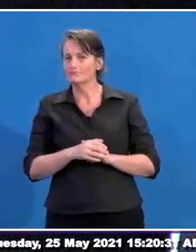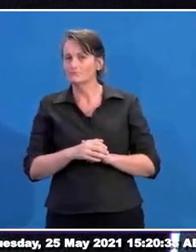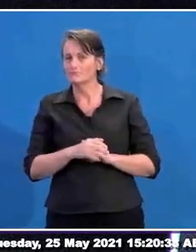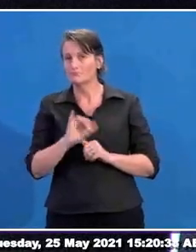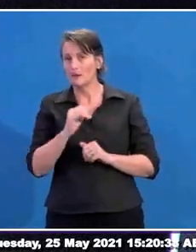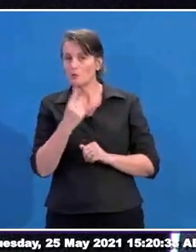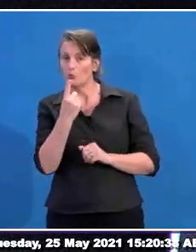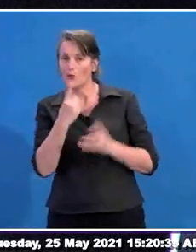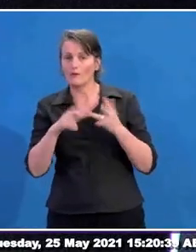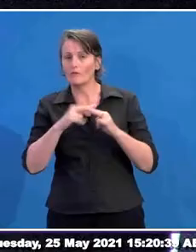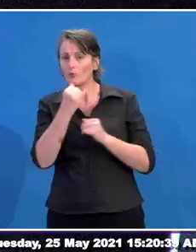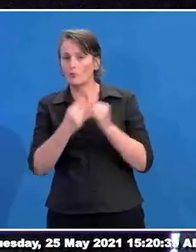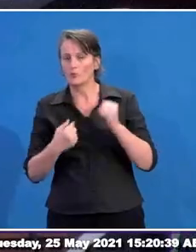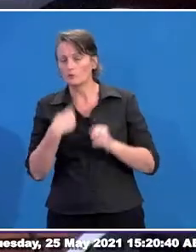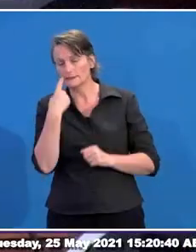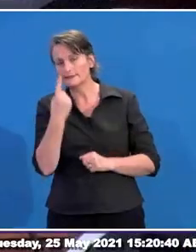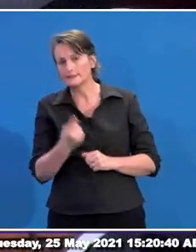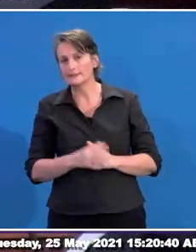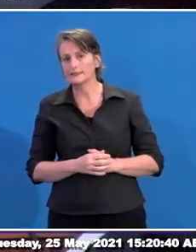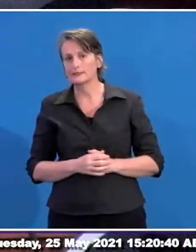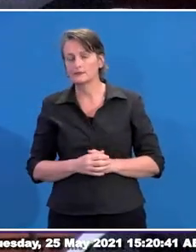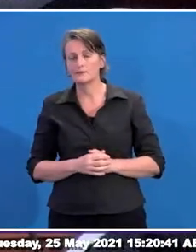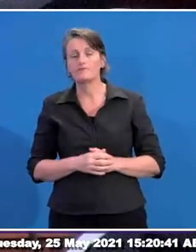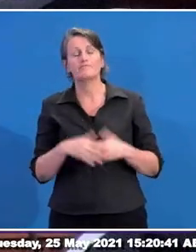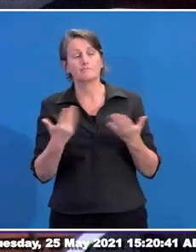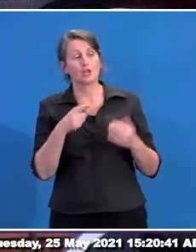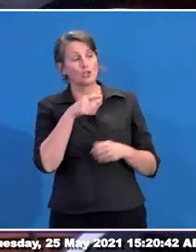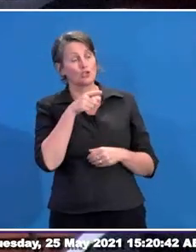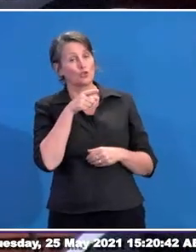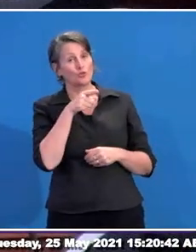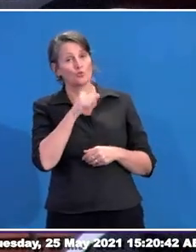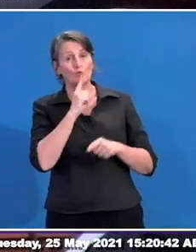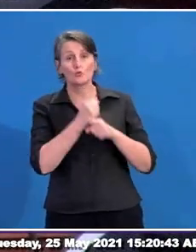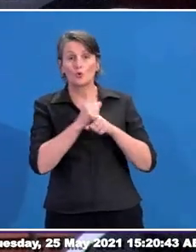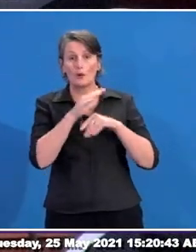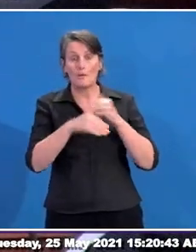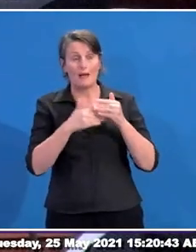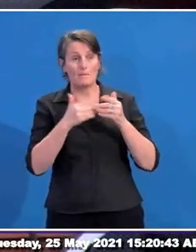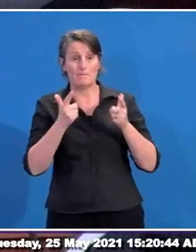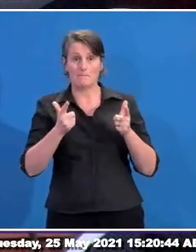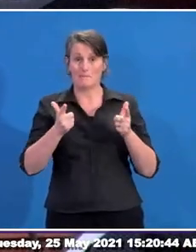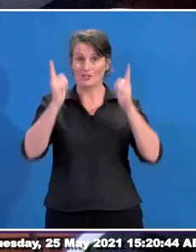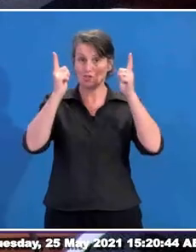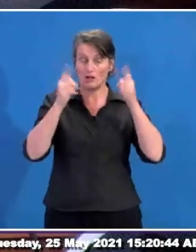You comment on the management and leadership and you say that Carl and